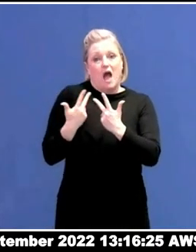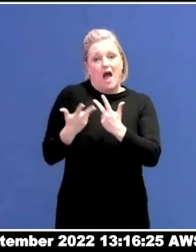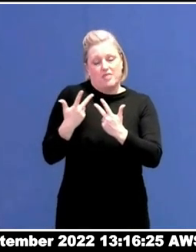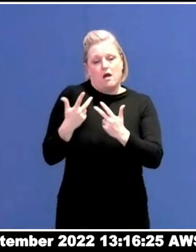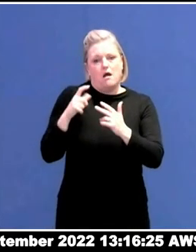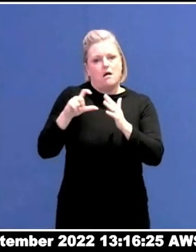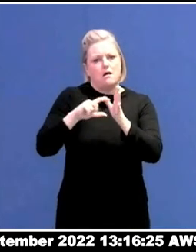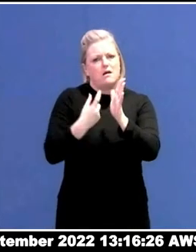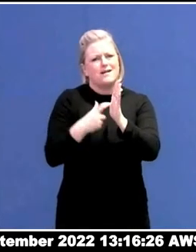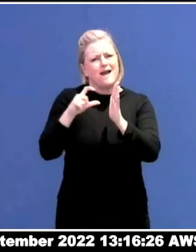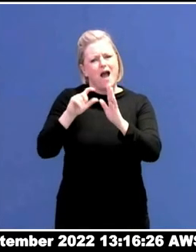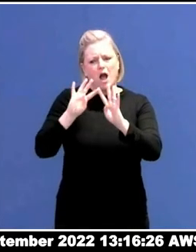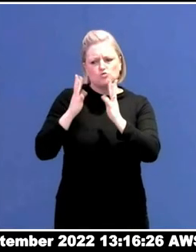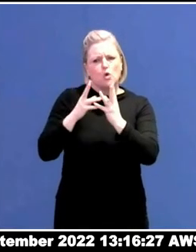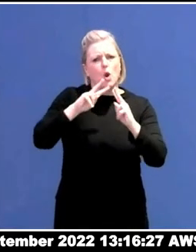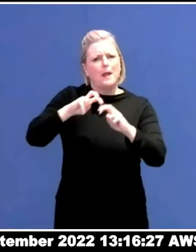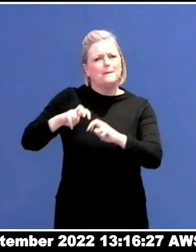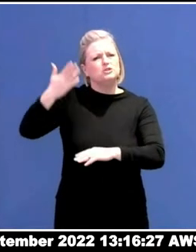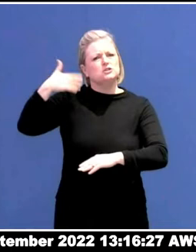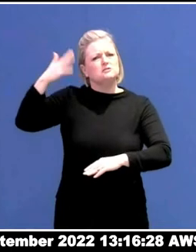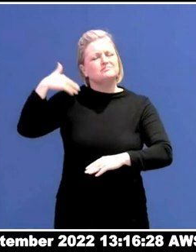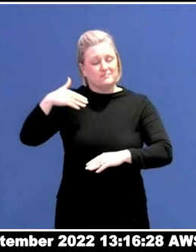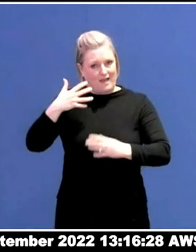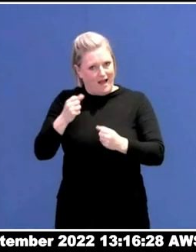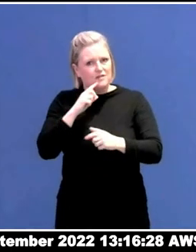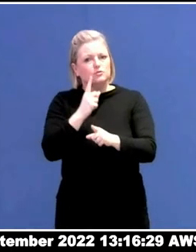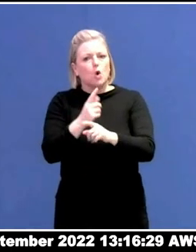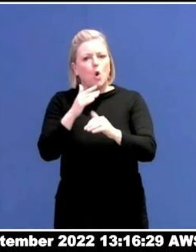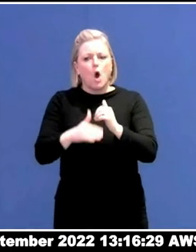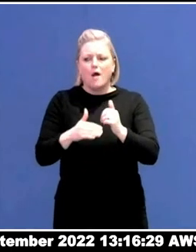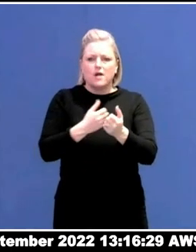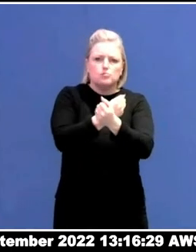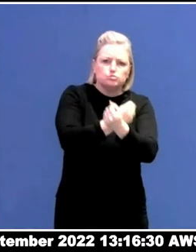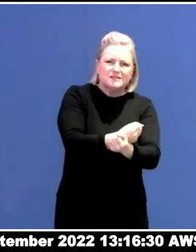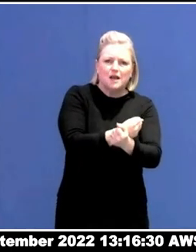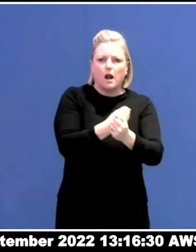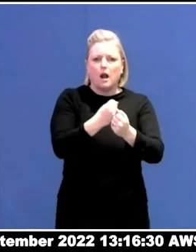applied to children who were abused in the Catholic Church or orphanages or